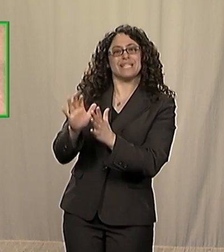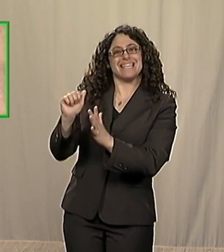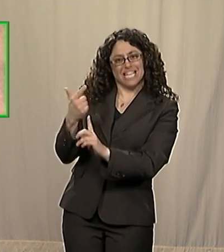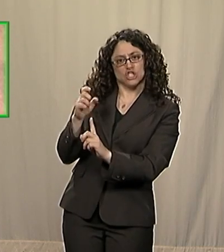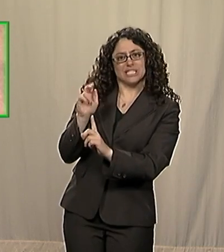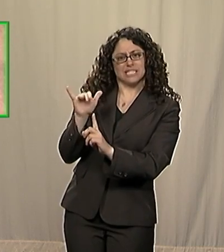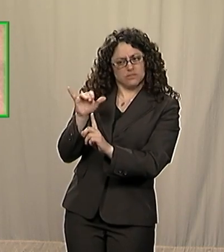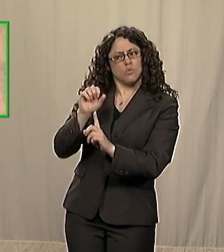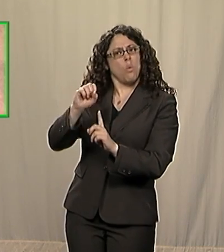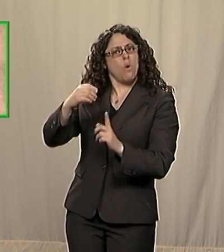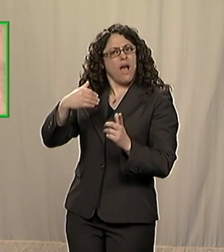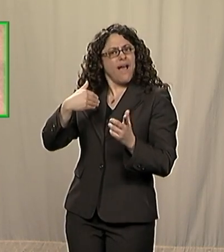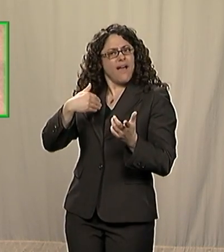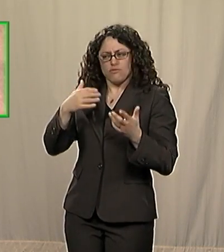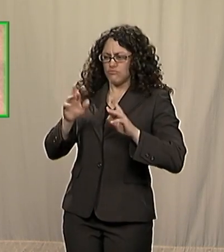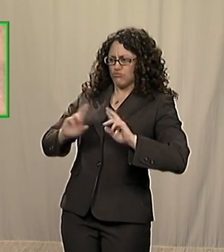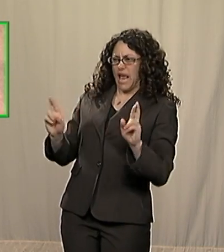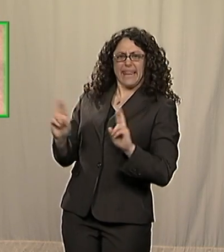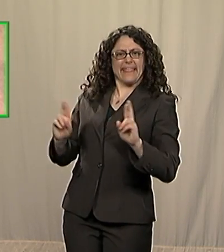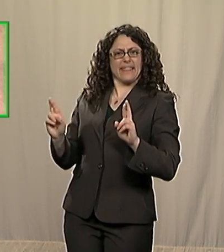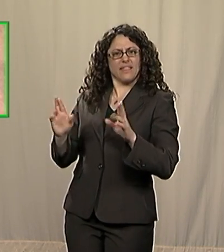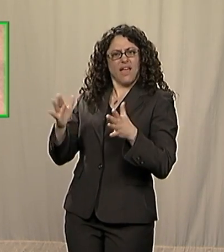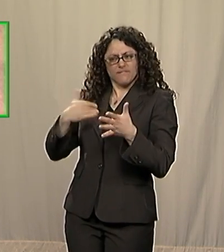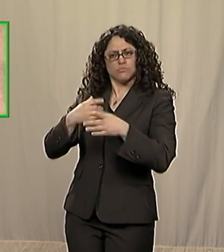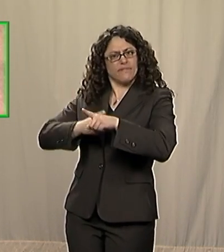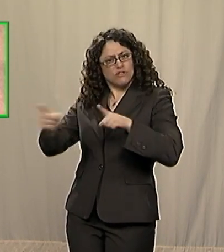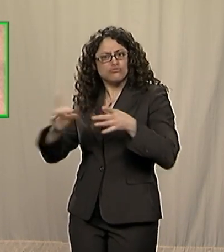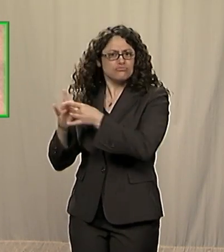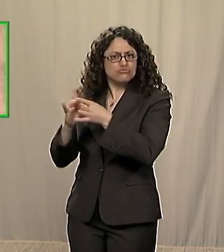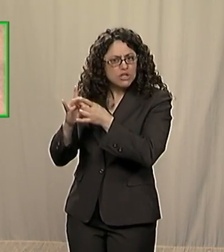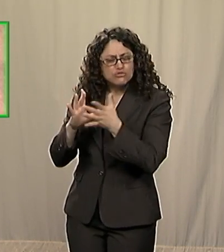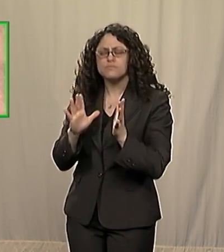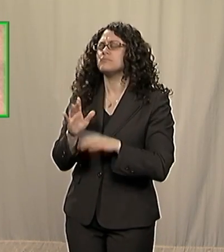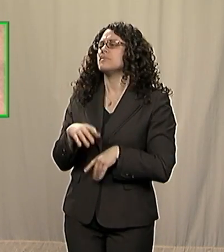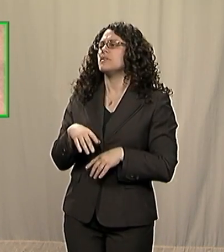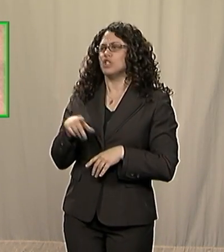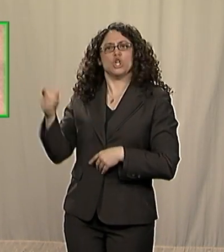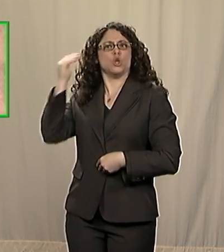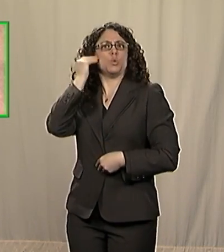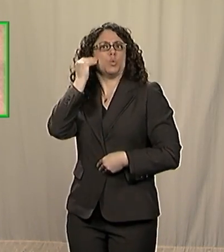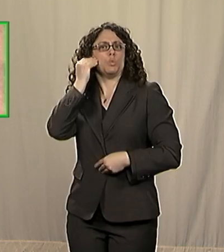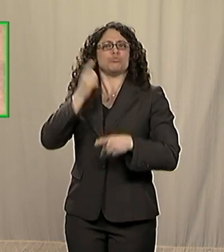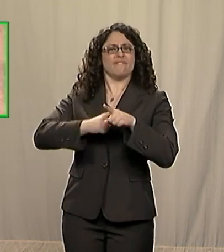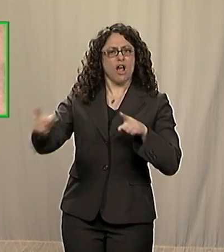So she wasn't looking at just any. She was looking at very, very specific situations where she knew it was professional,